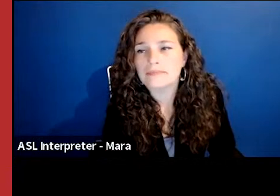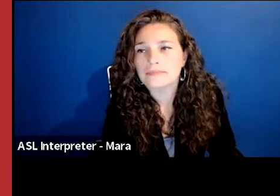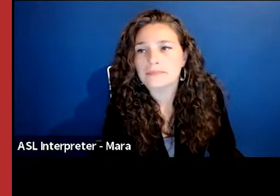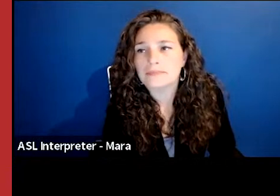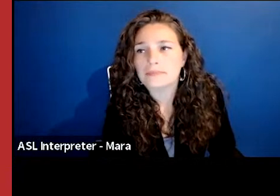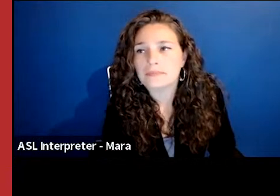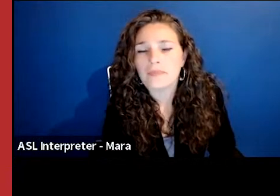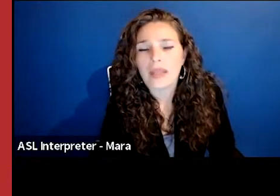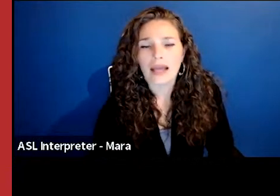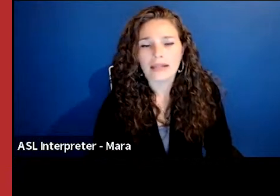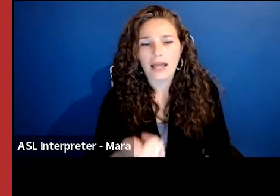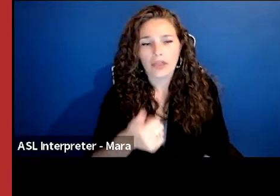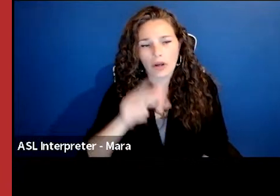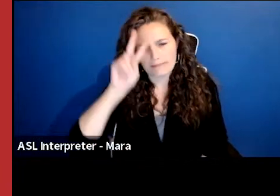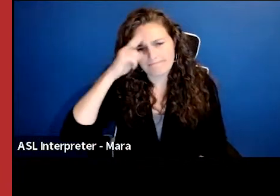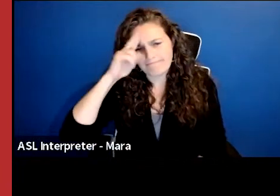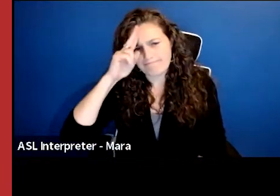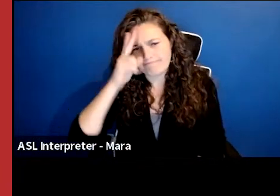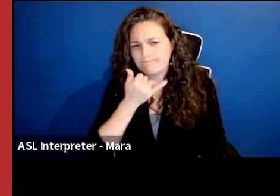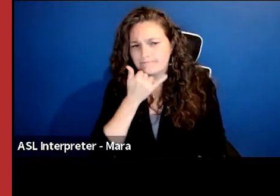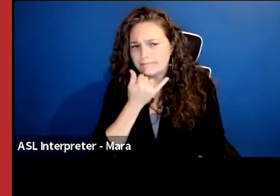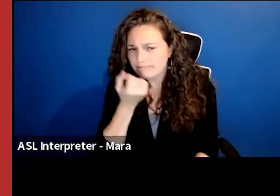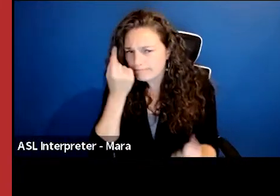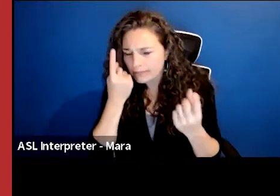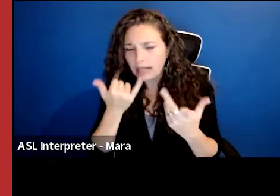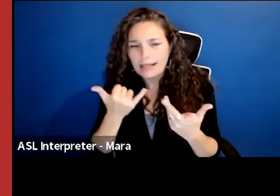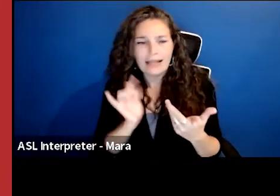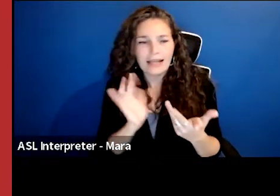is that your dues do not support the work of the foundation.